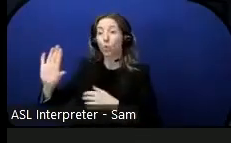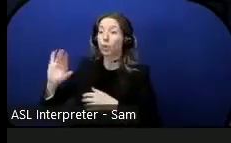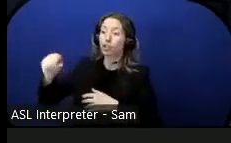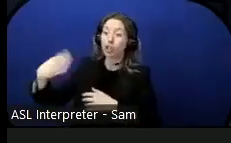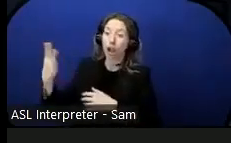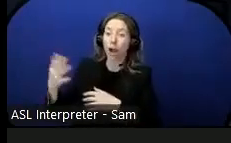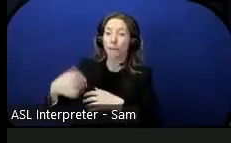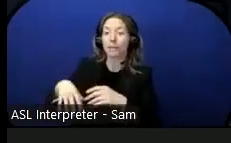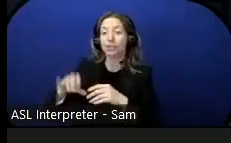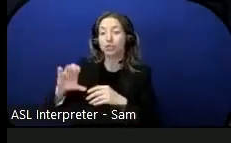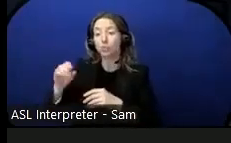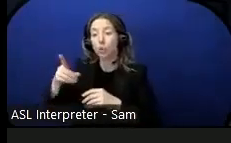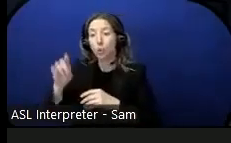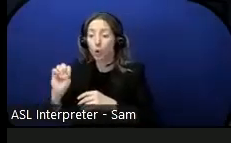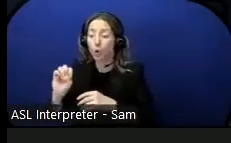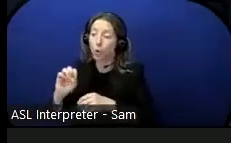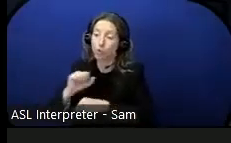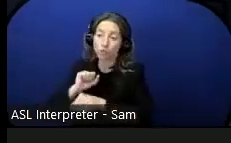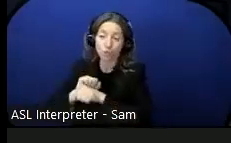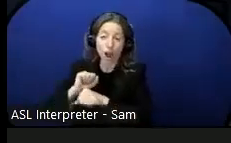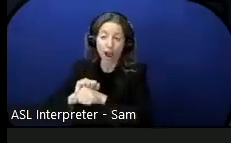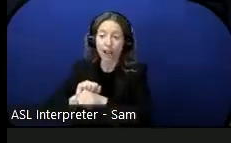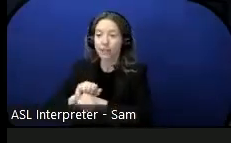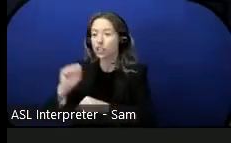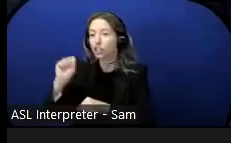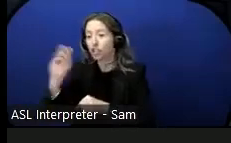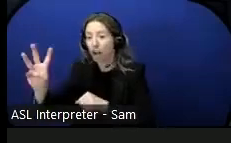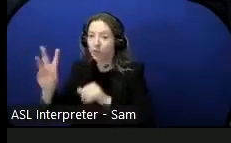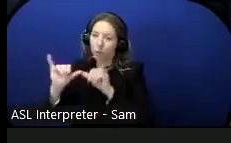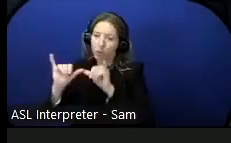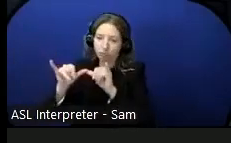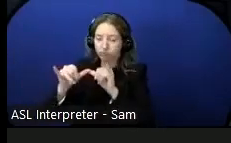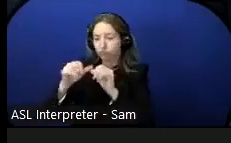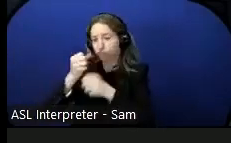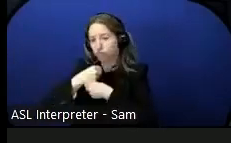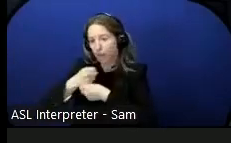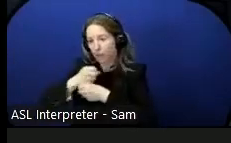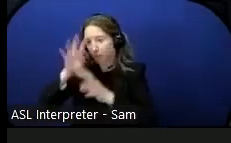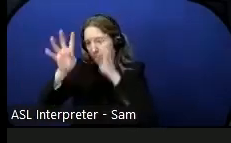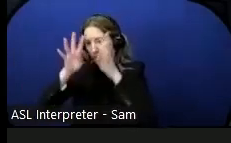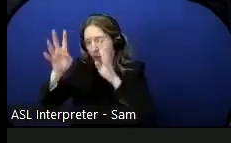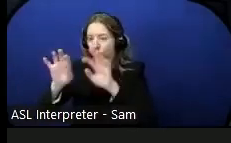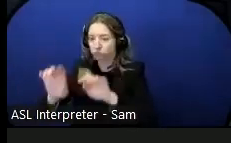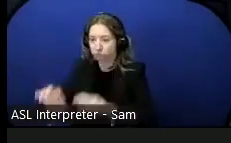you know that this... your responsibility is to make sure that your team is complying with accessibility requirements.